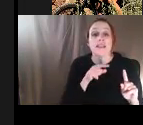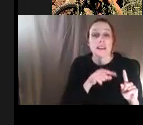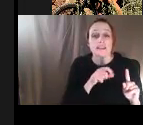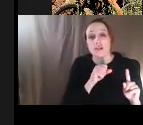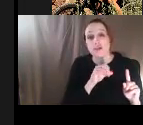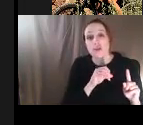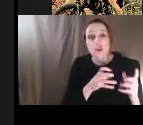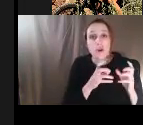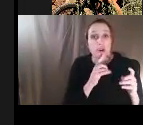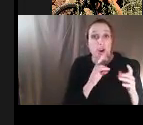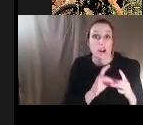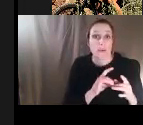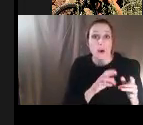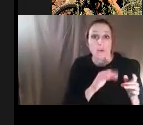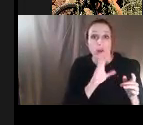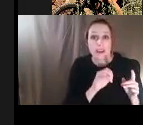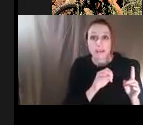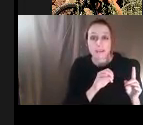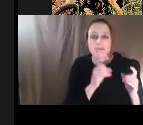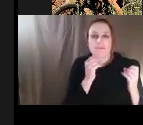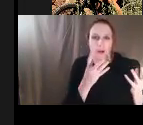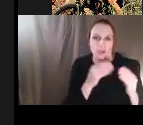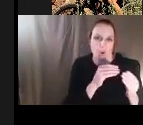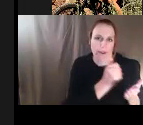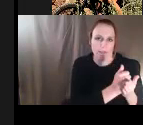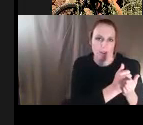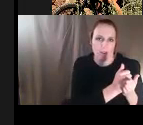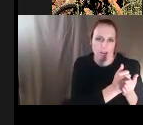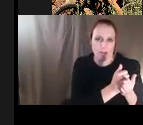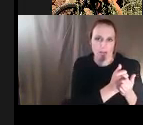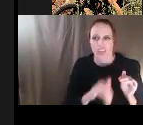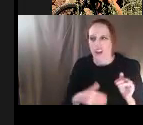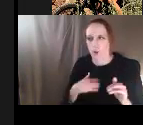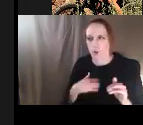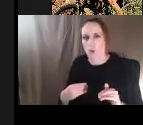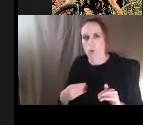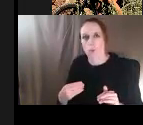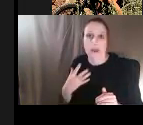more helpful than White Fragility. I don't disagree with anything written in the White Fragility.